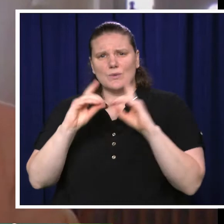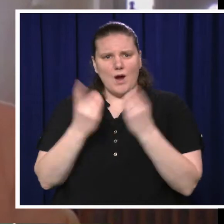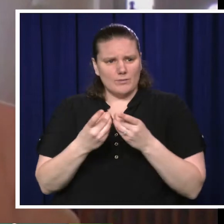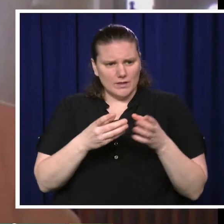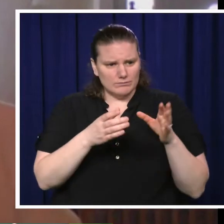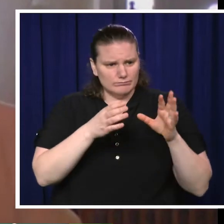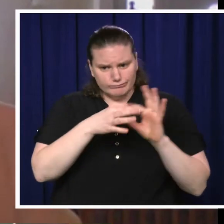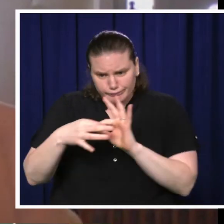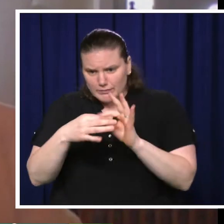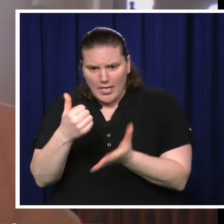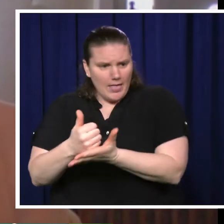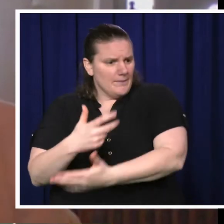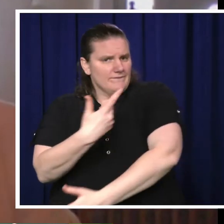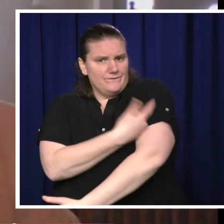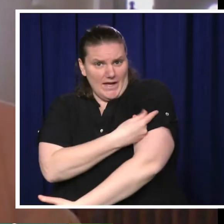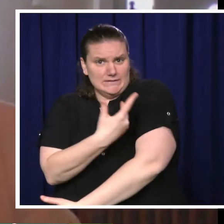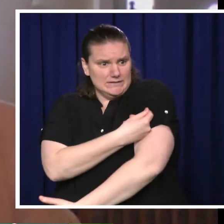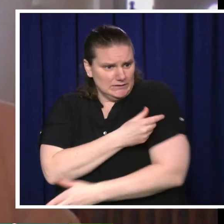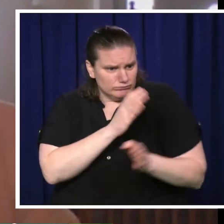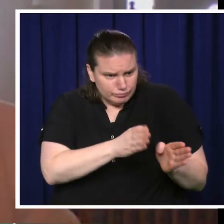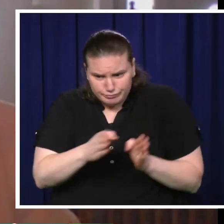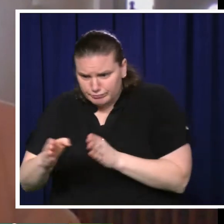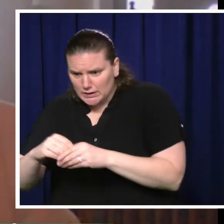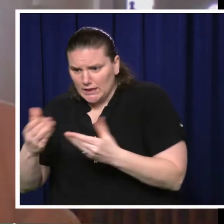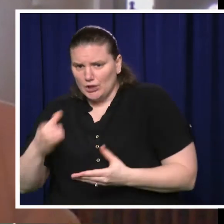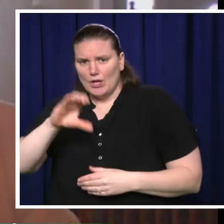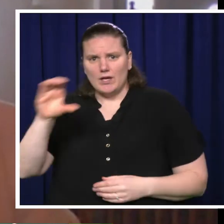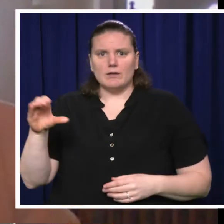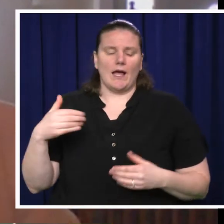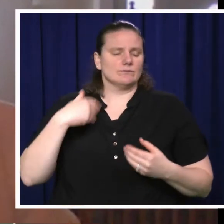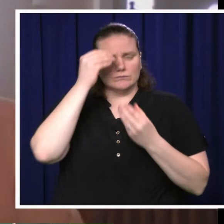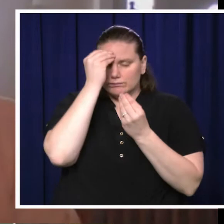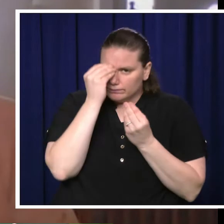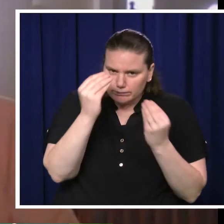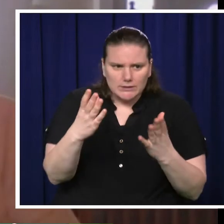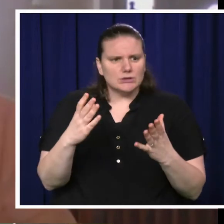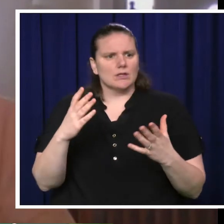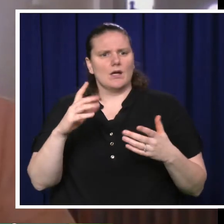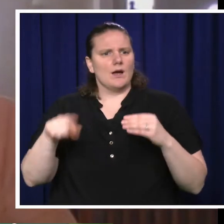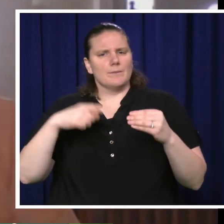In addition, the department coordinates the vaccine. That effort in the county provides a wide range of